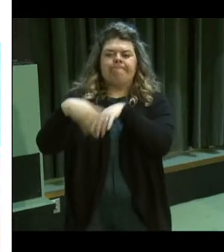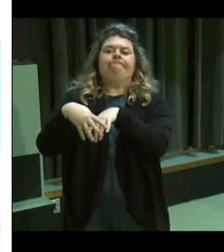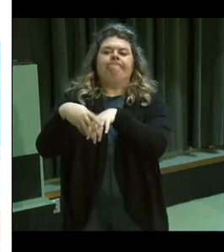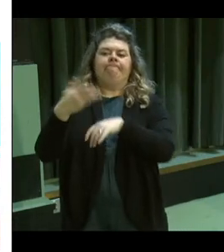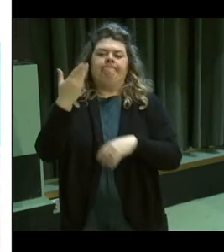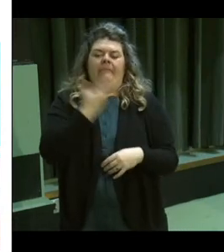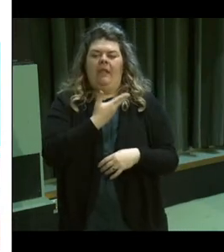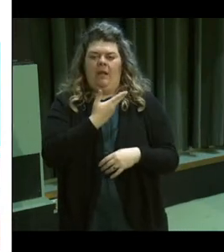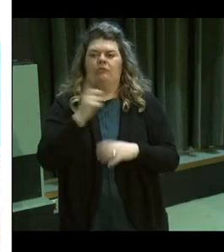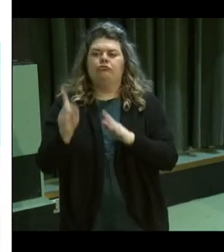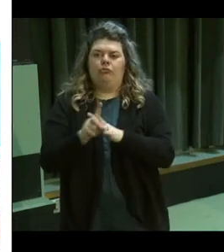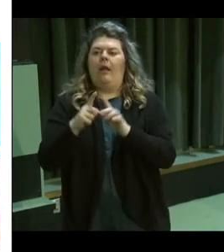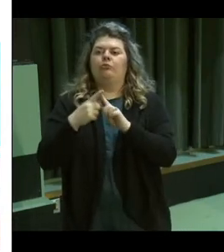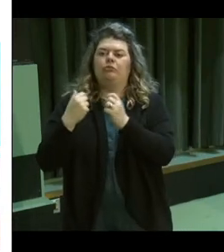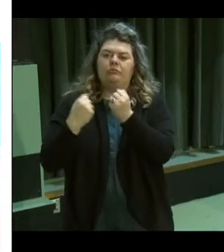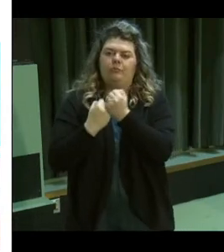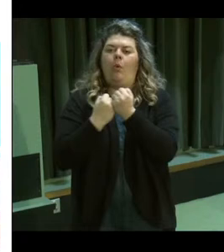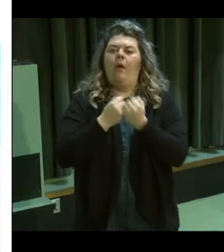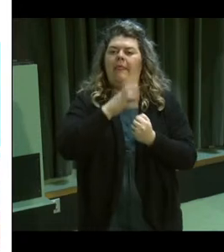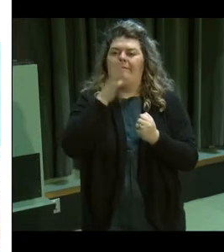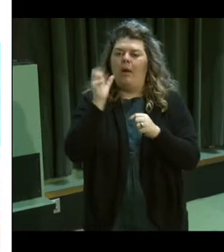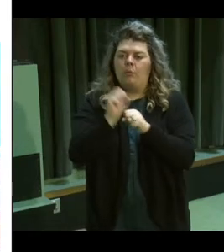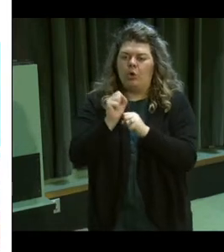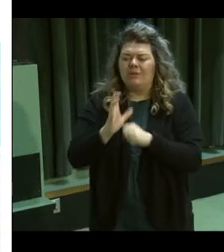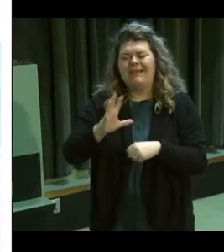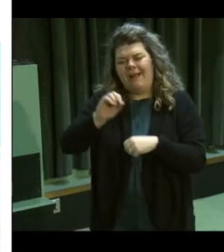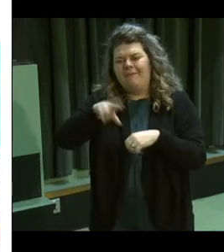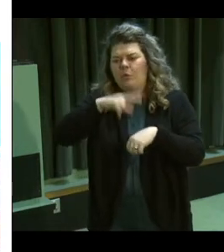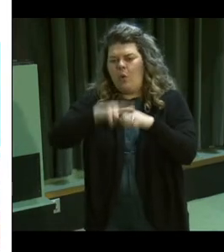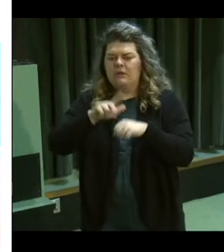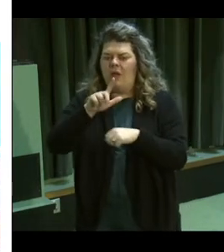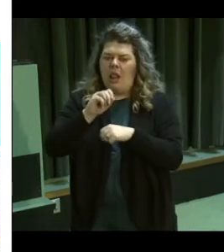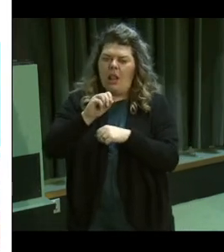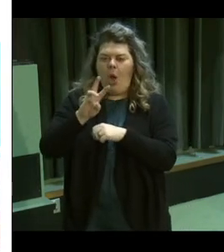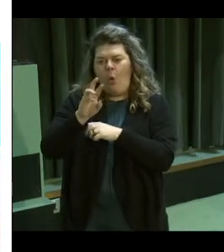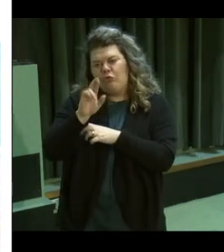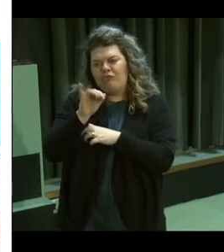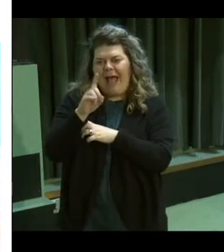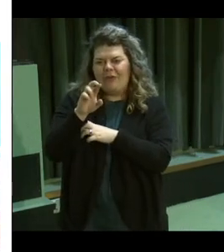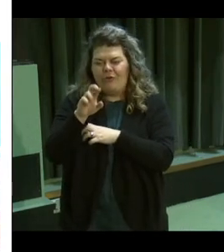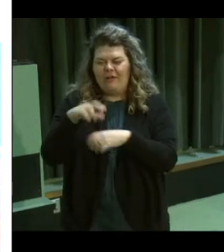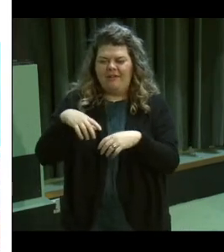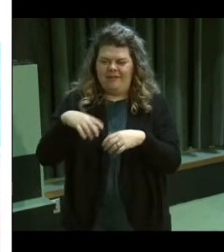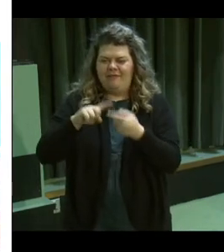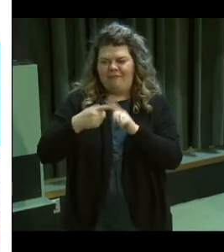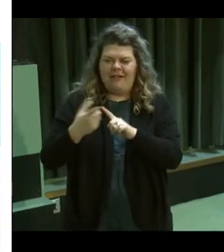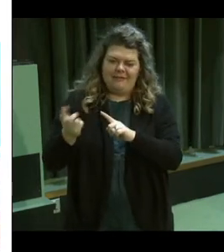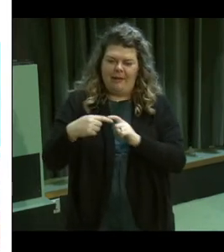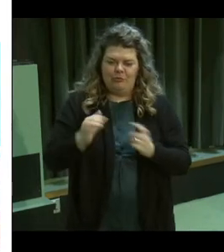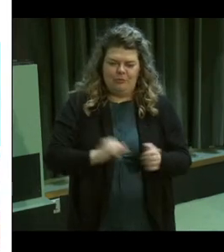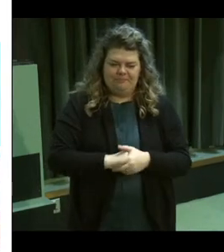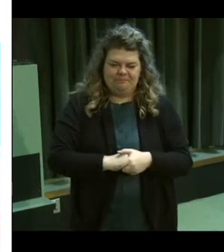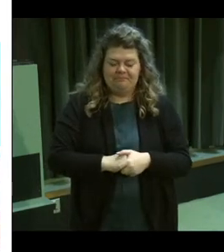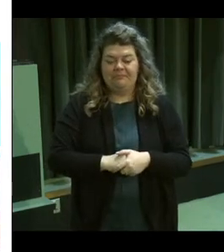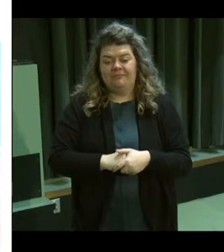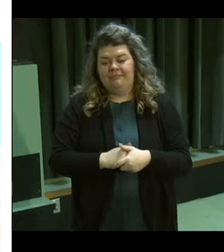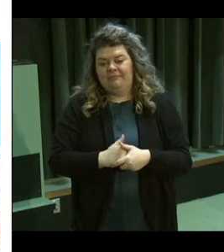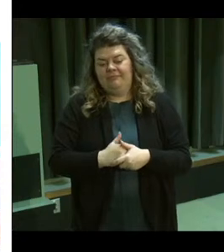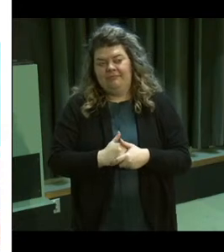to the, coming to help the farmworkers. And then, of course, our lowrider, our nice